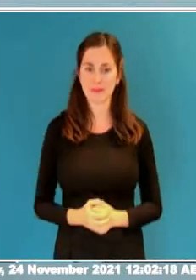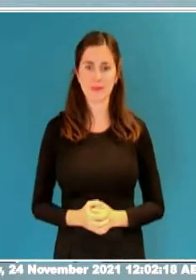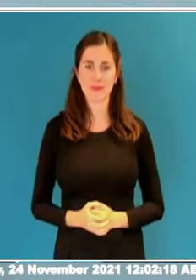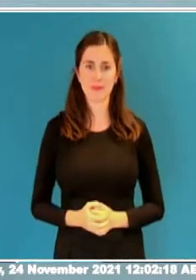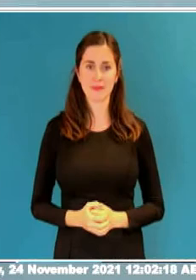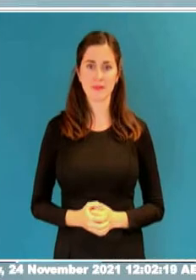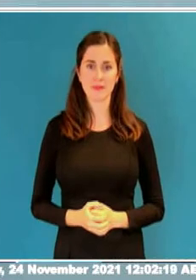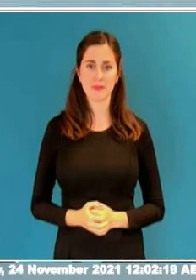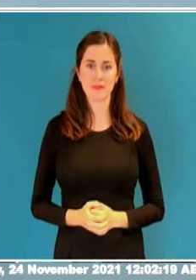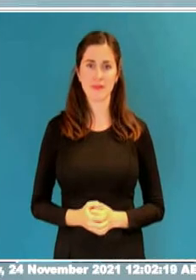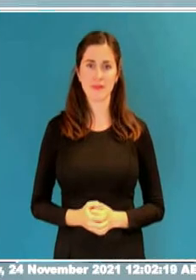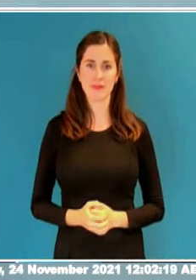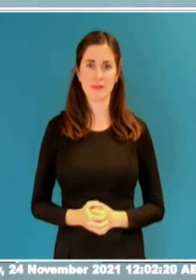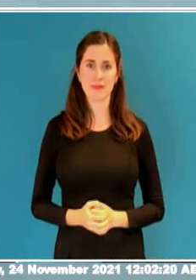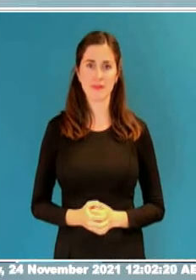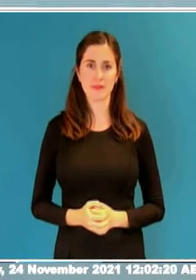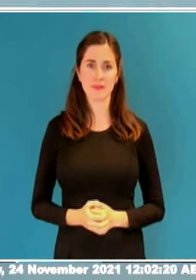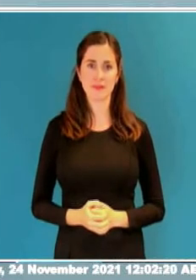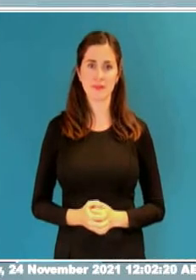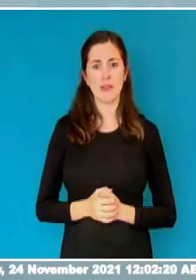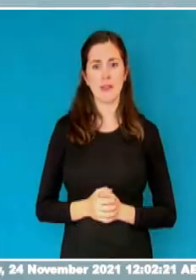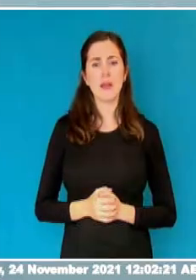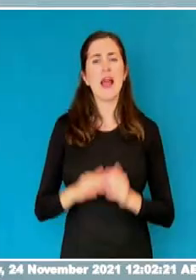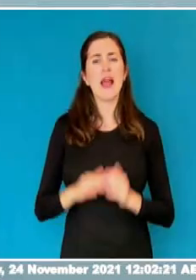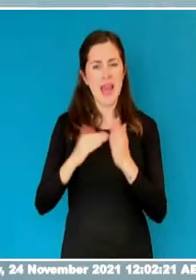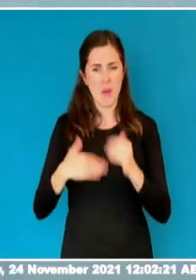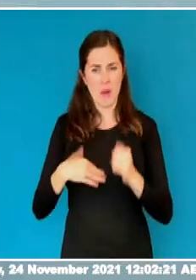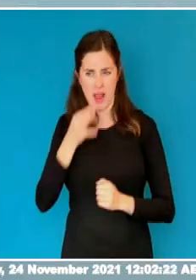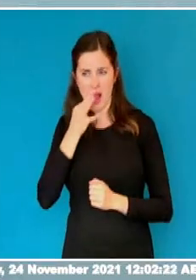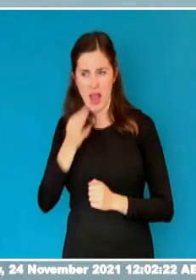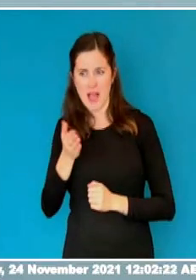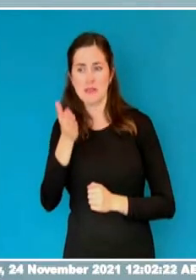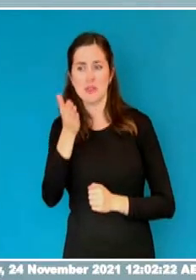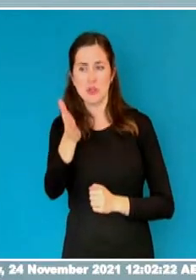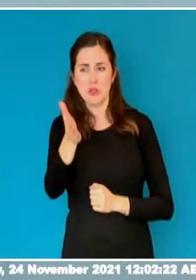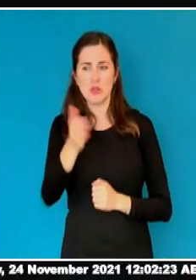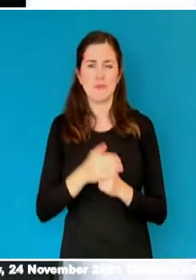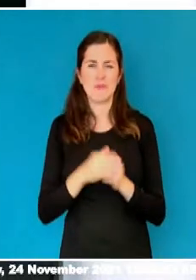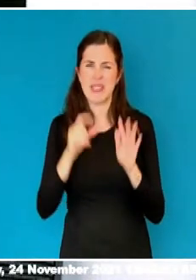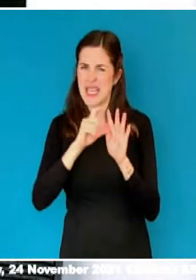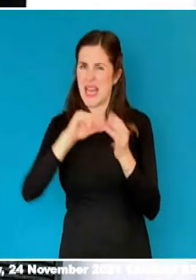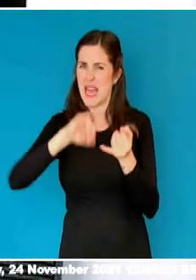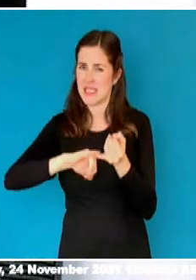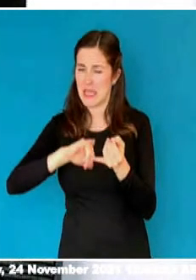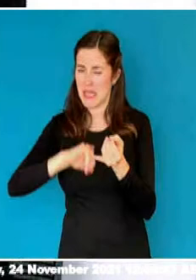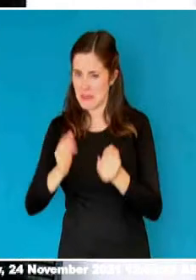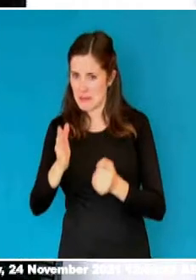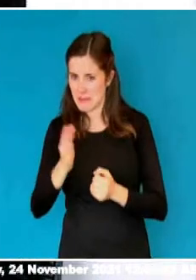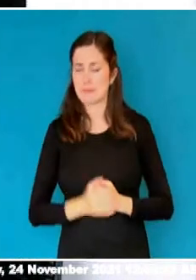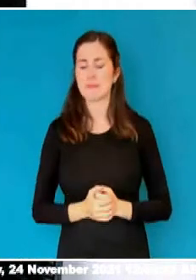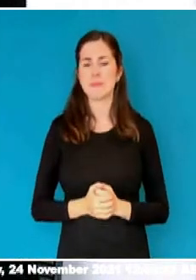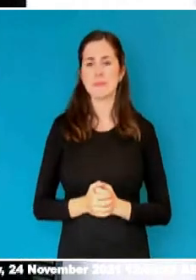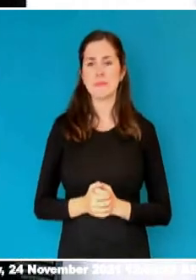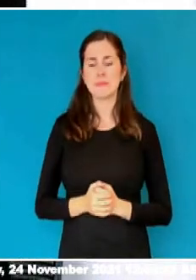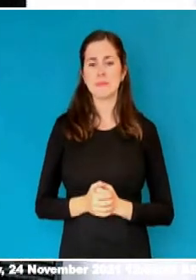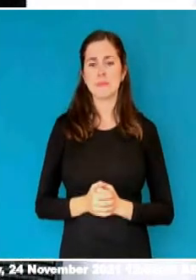If I could ask you first, MrÂ Hudson, I will stick with you, what is it that you --- are